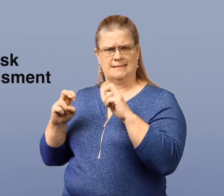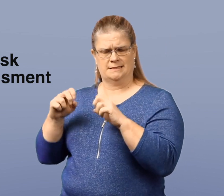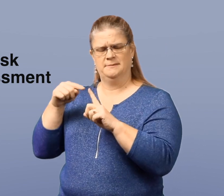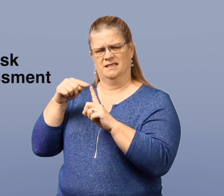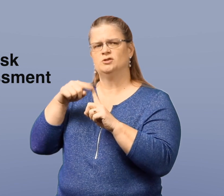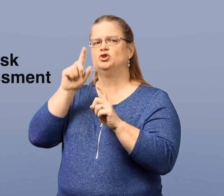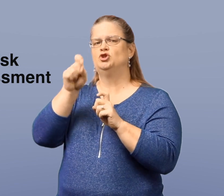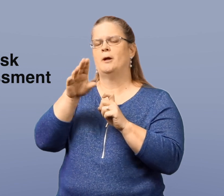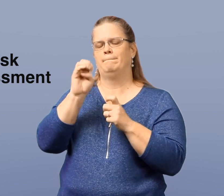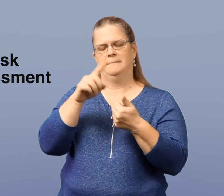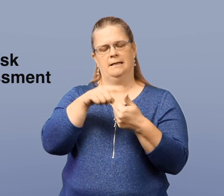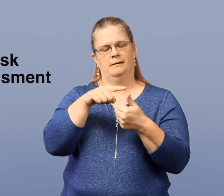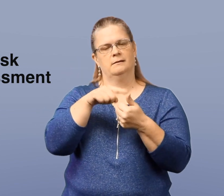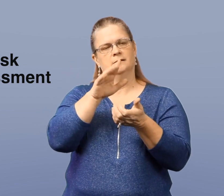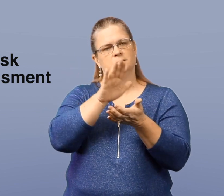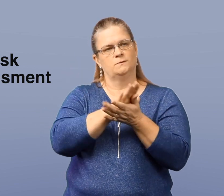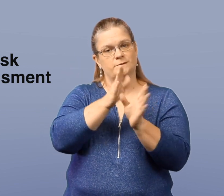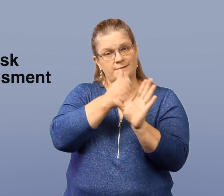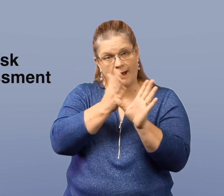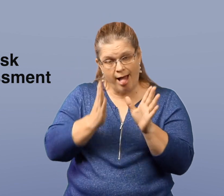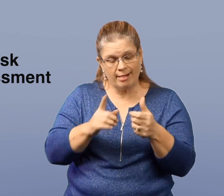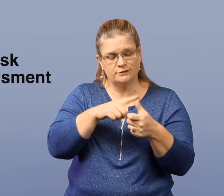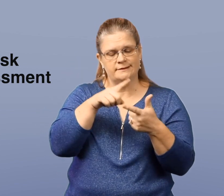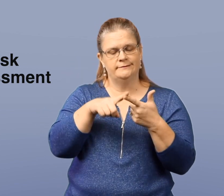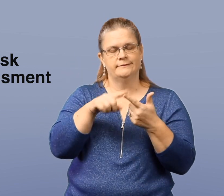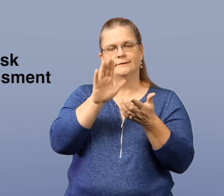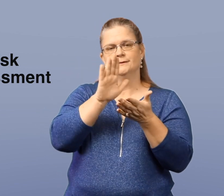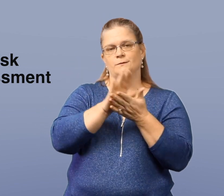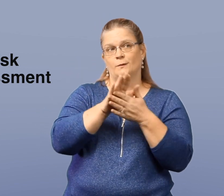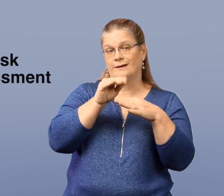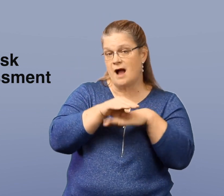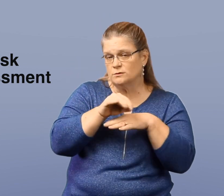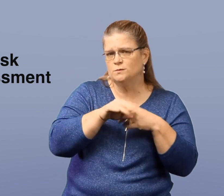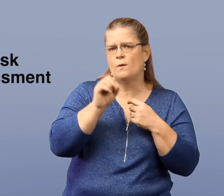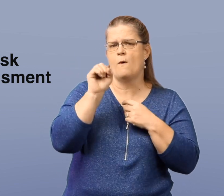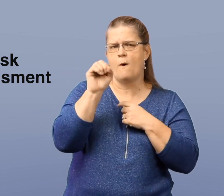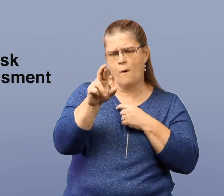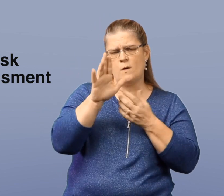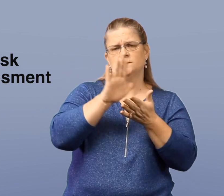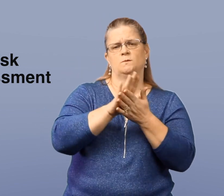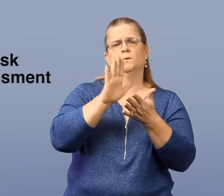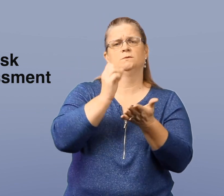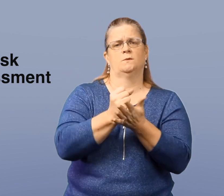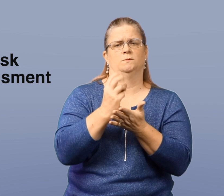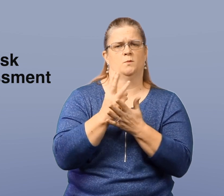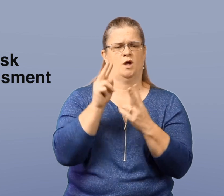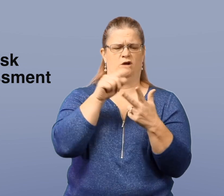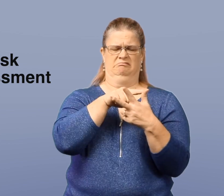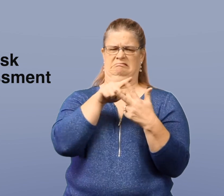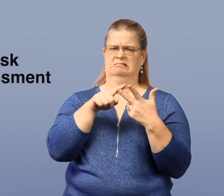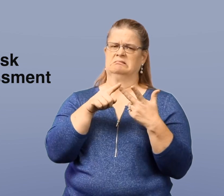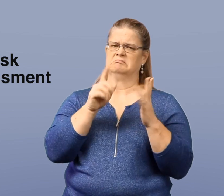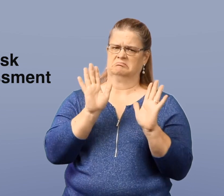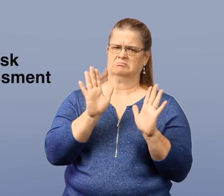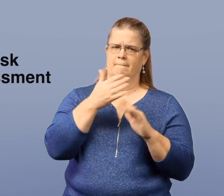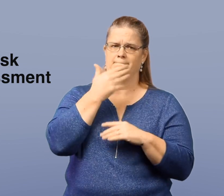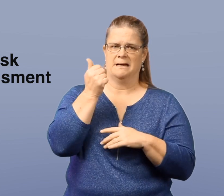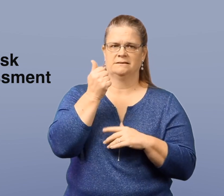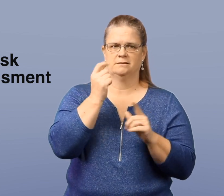This should be conducted by a school psychologist, school counselor or school social worker.